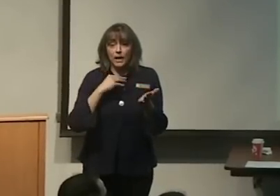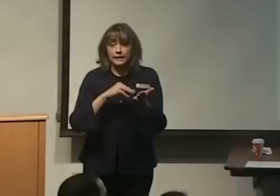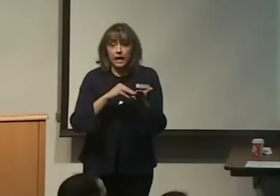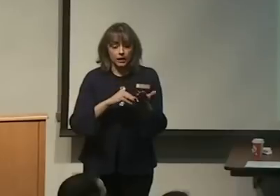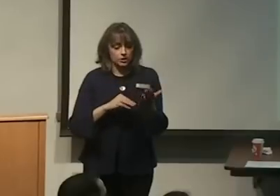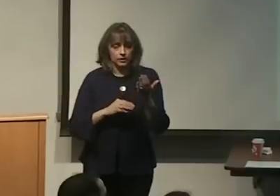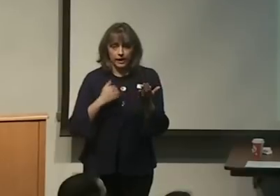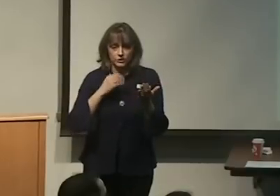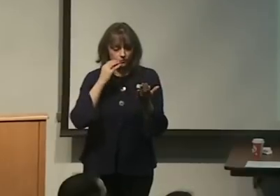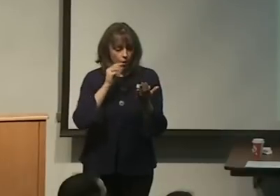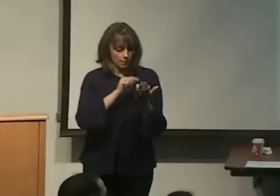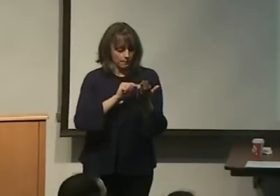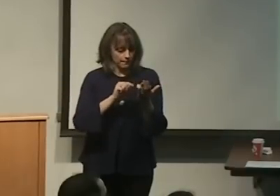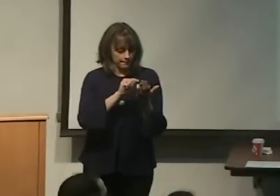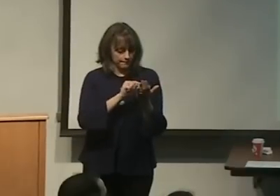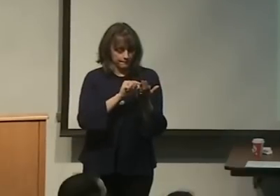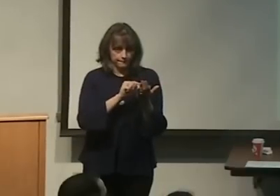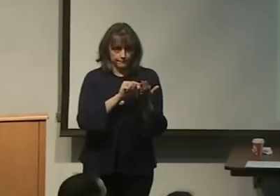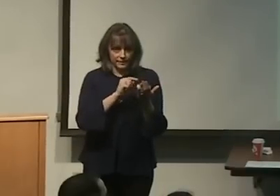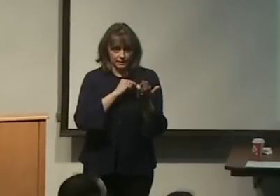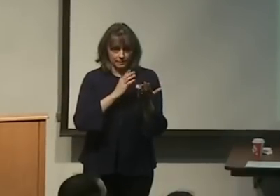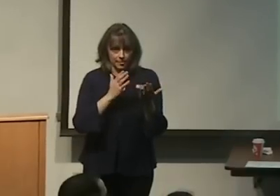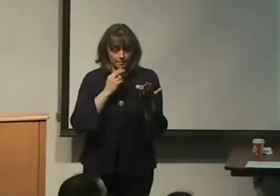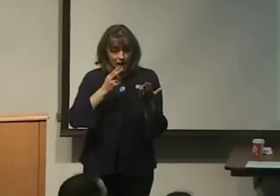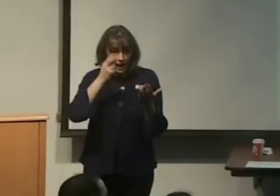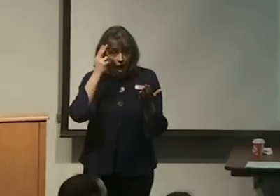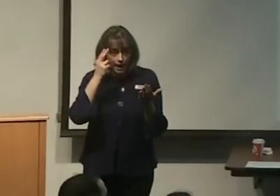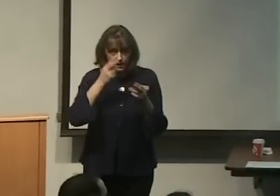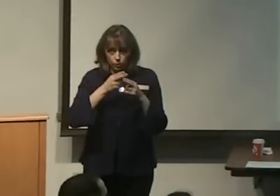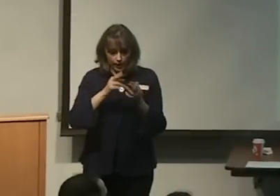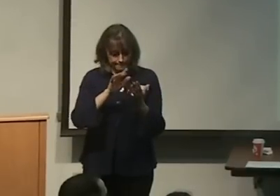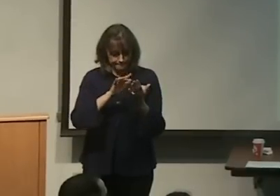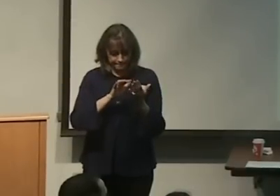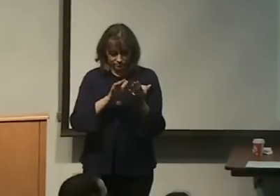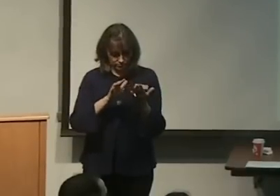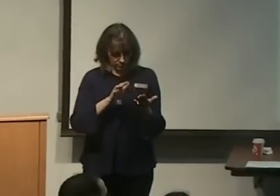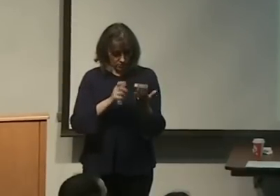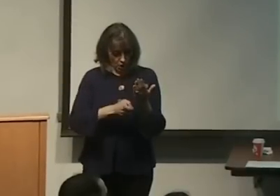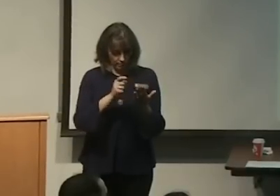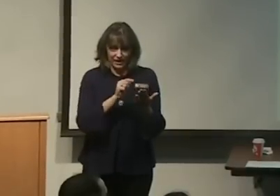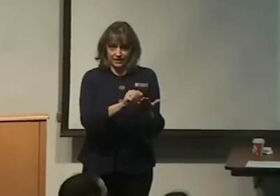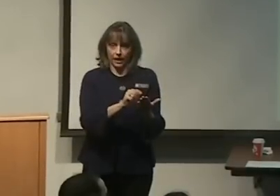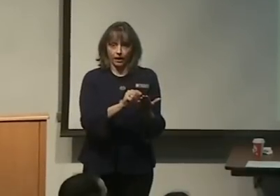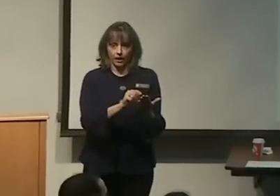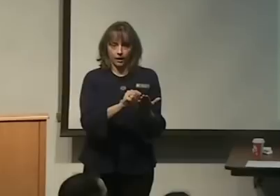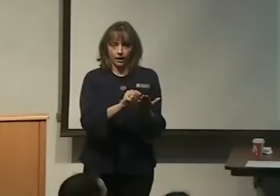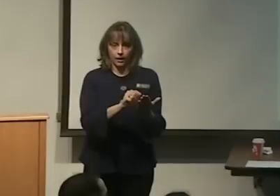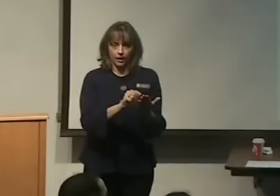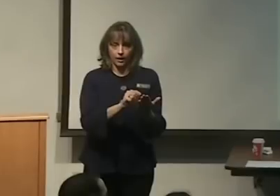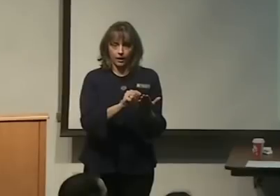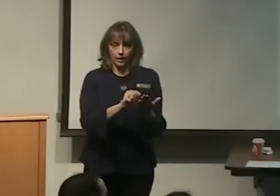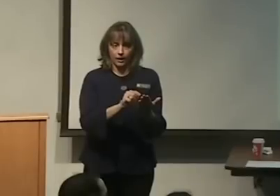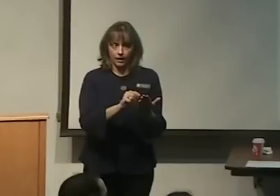but actually all the other drugs I'm taking, my family history, I mean there's all sorts of other information. This is a much better -- I have a friend of mine who I went